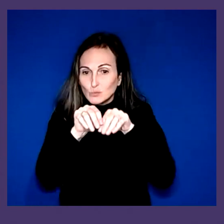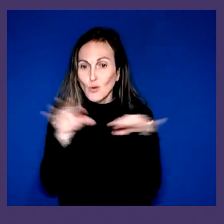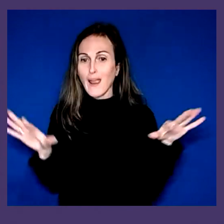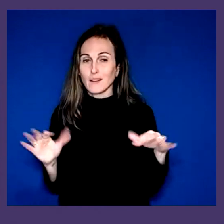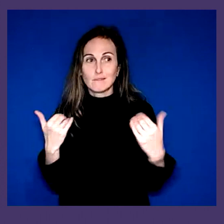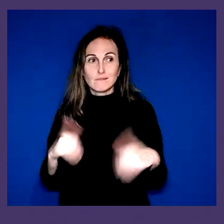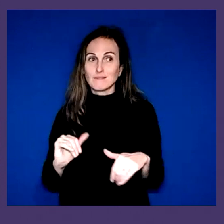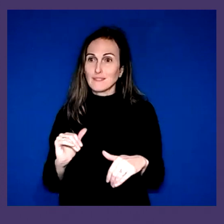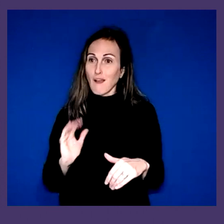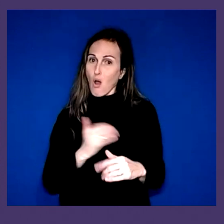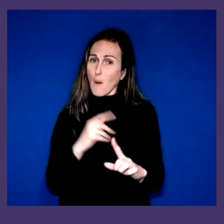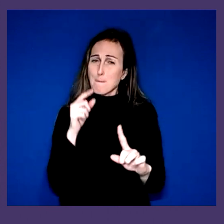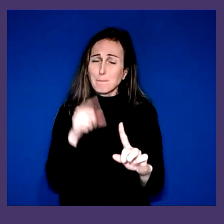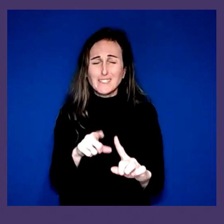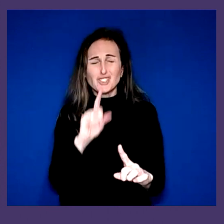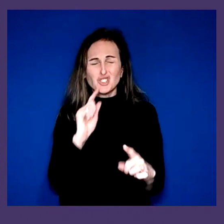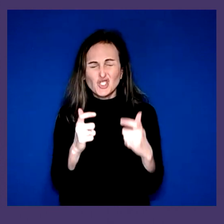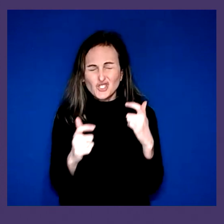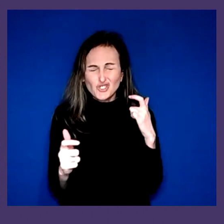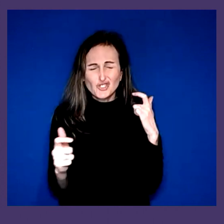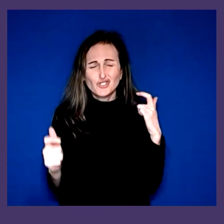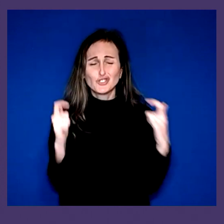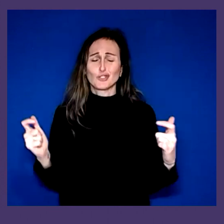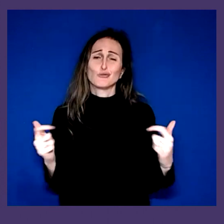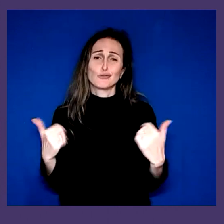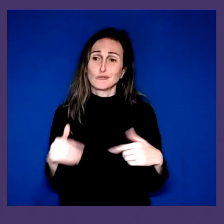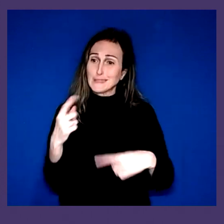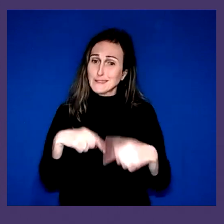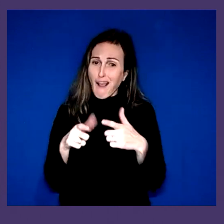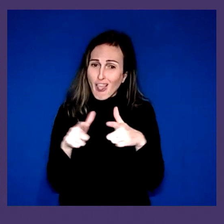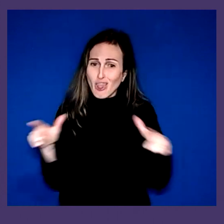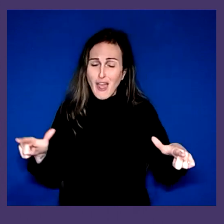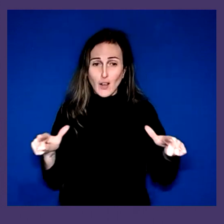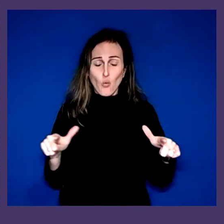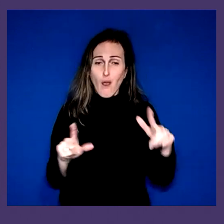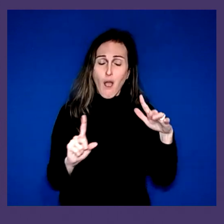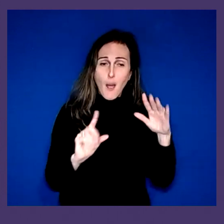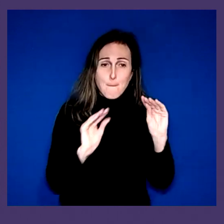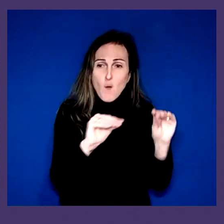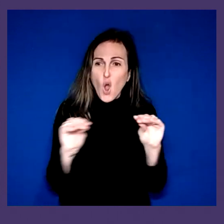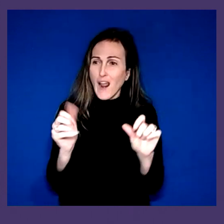Our mission is "sign language everywhere" and we're a tiny team. It's great to have partners that are super